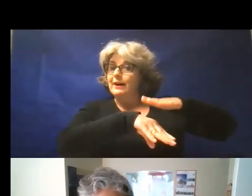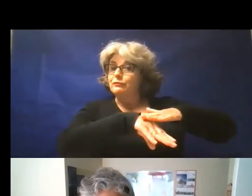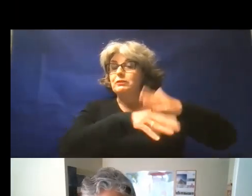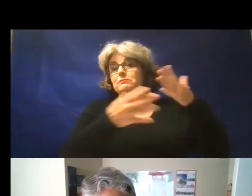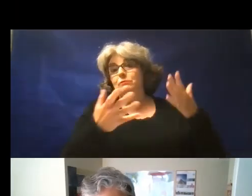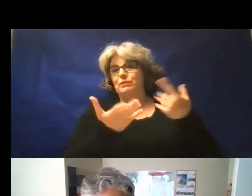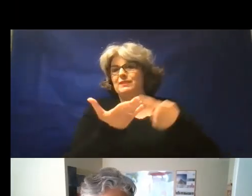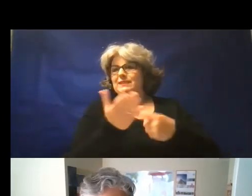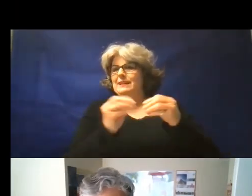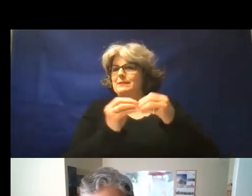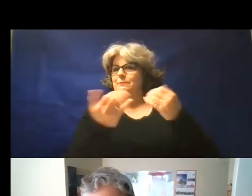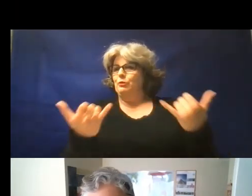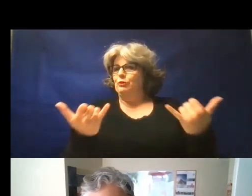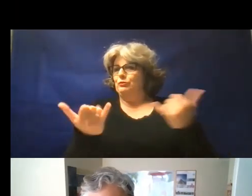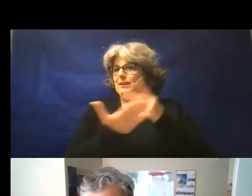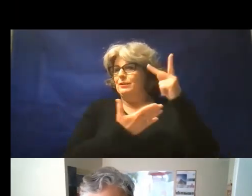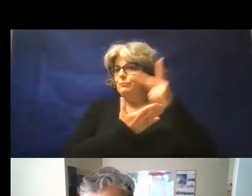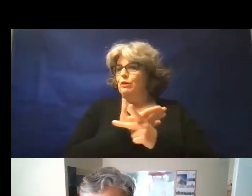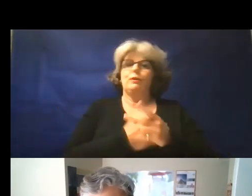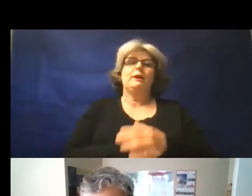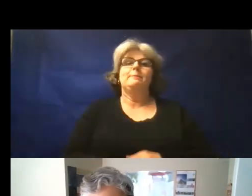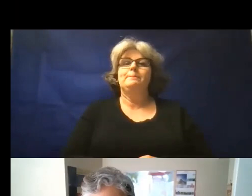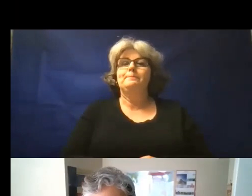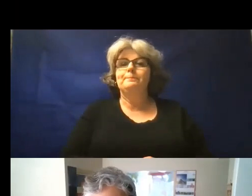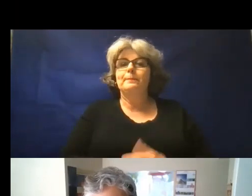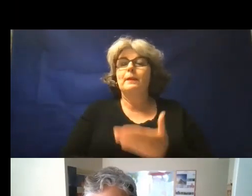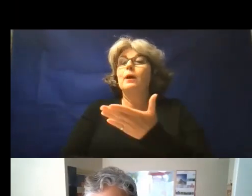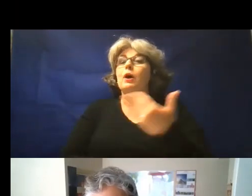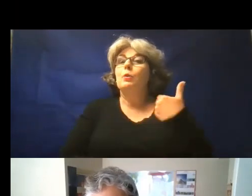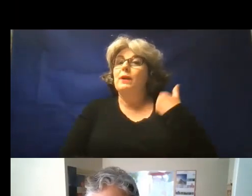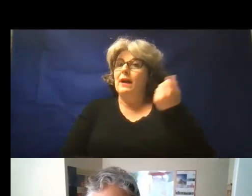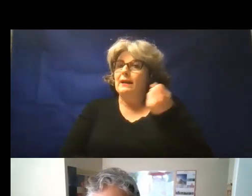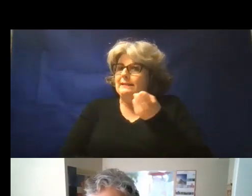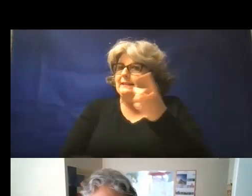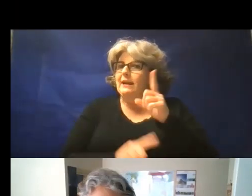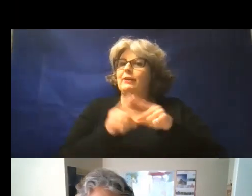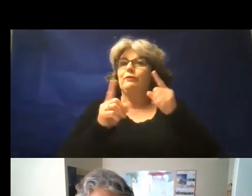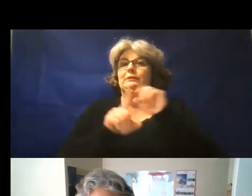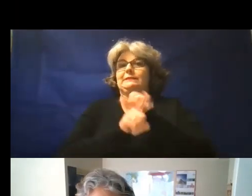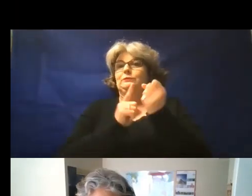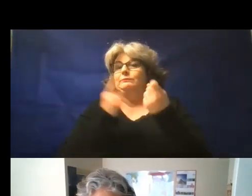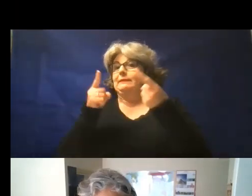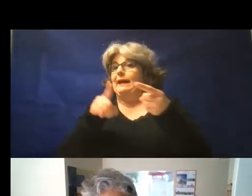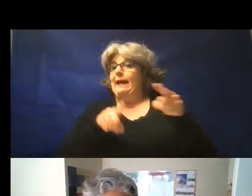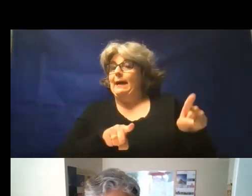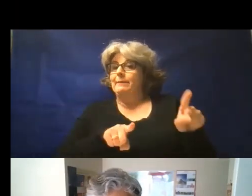in the program. Today we did have a number of incidents that finally convinced our institution